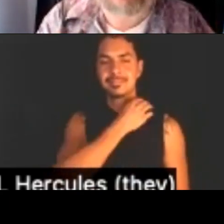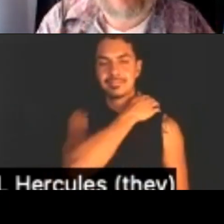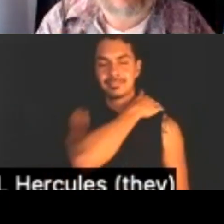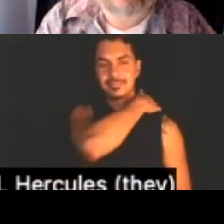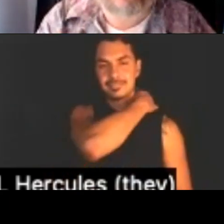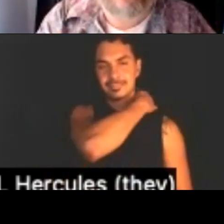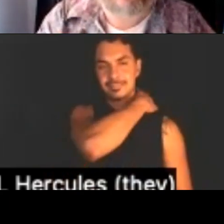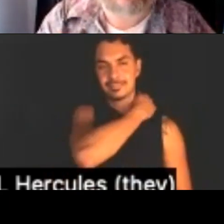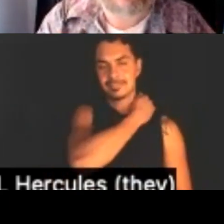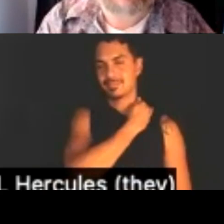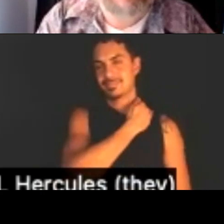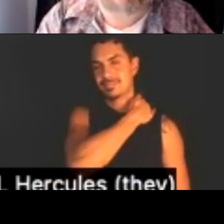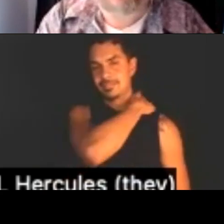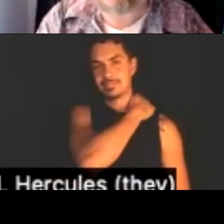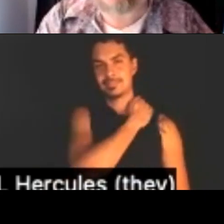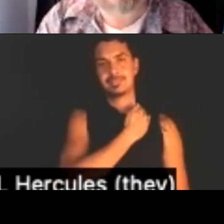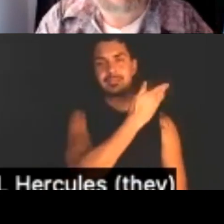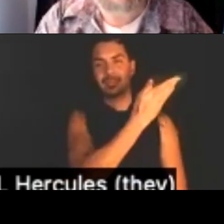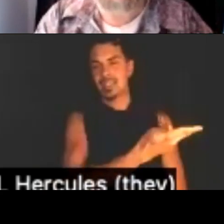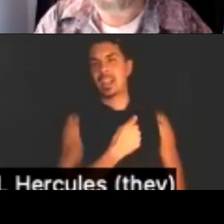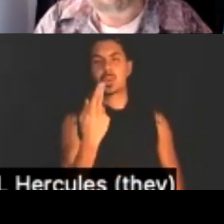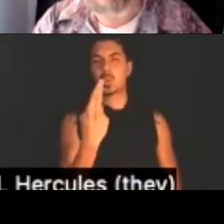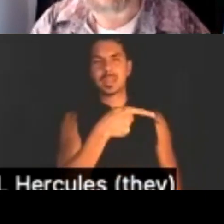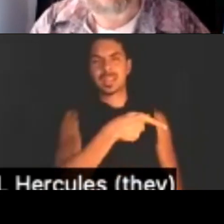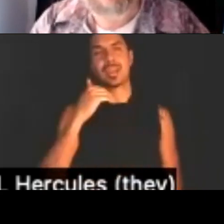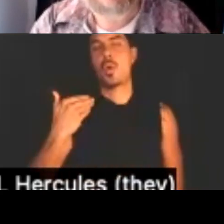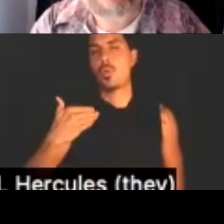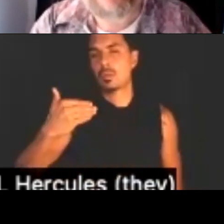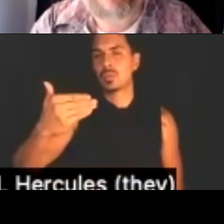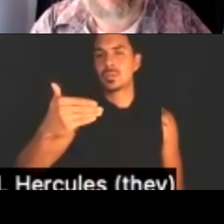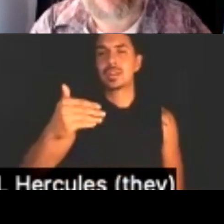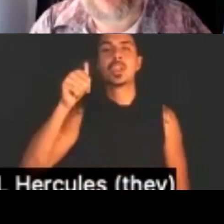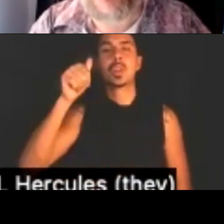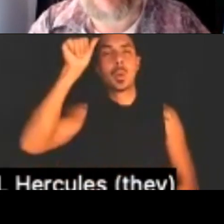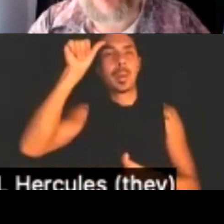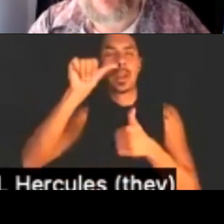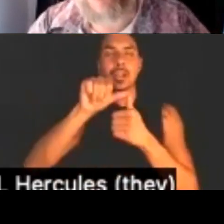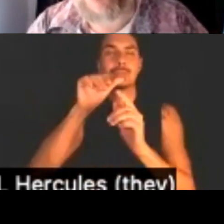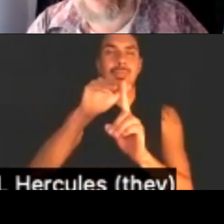It is just a reminder to take care of yourself. We'll talk about some things today that might be painful